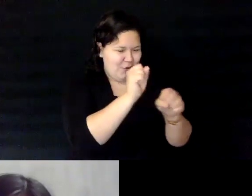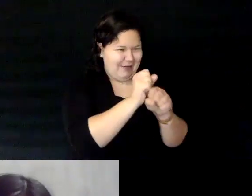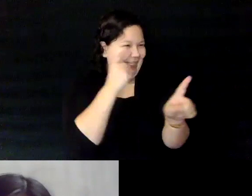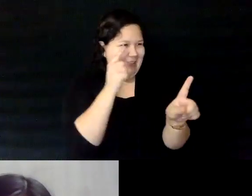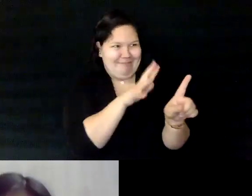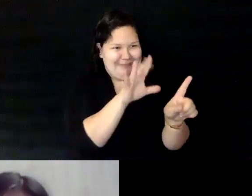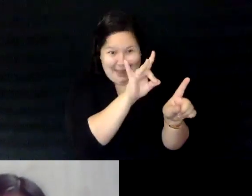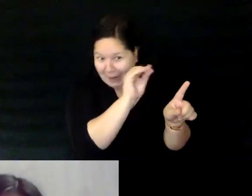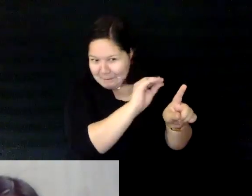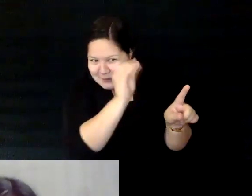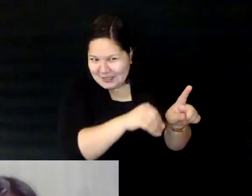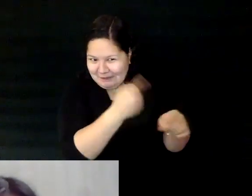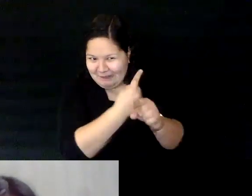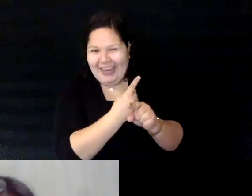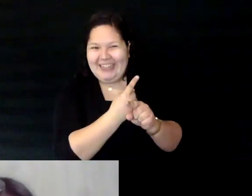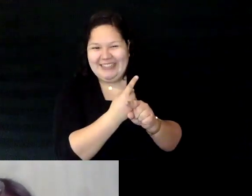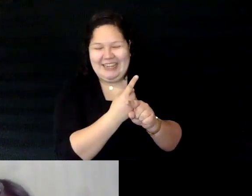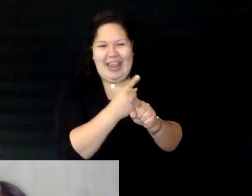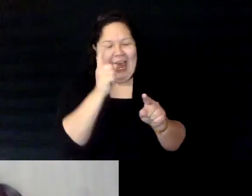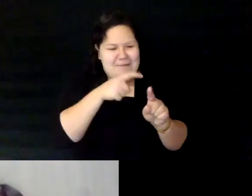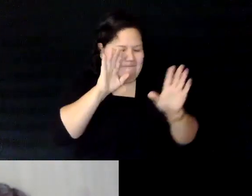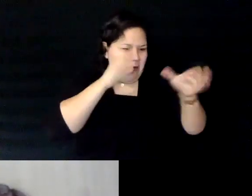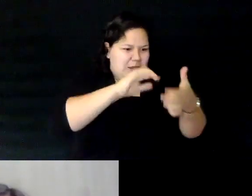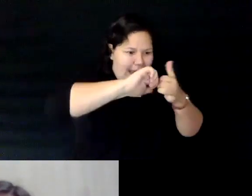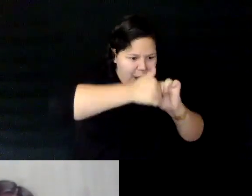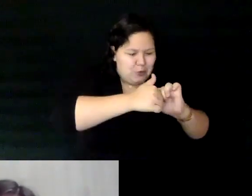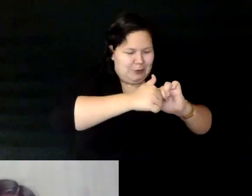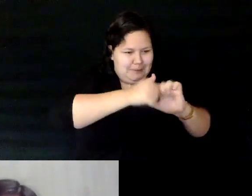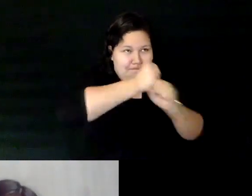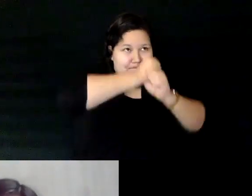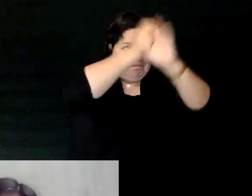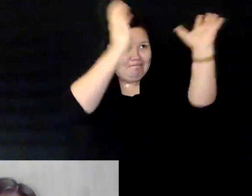I think, of that work was front-loaded right? In conceptualizing every little detail,